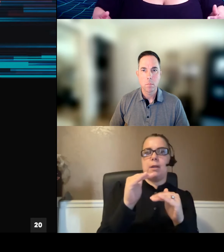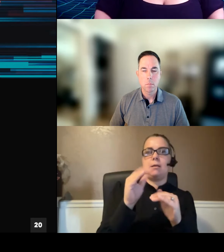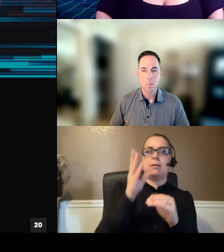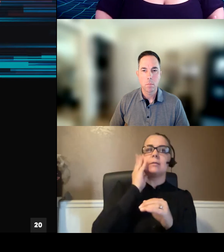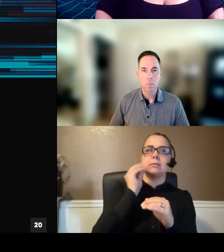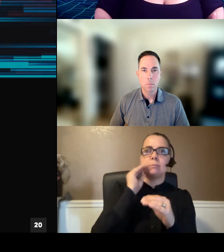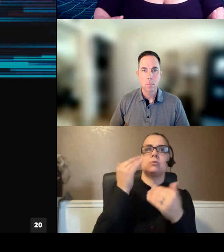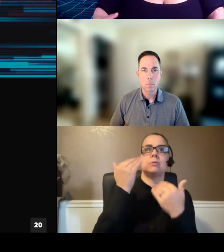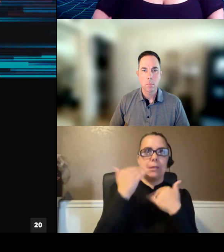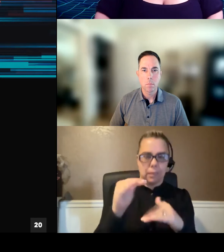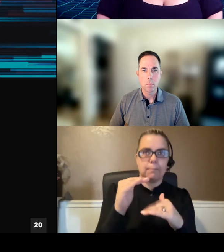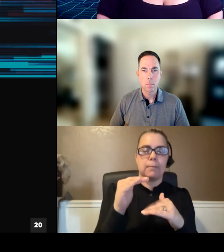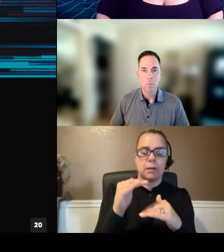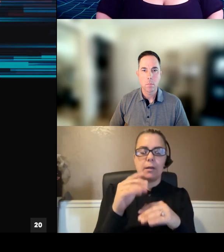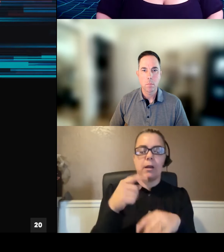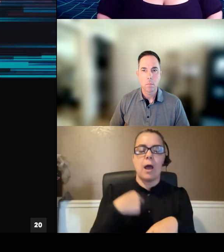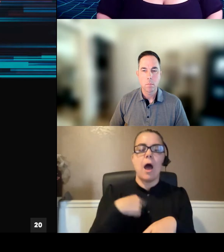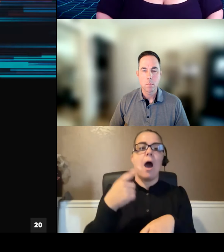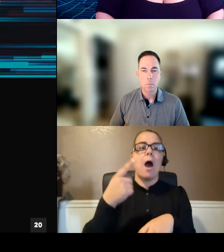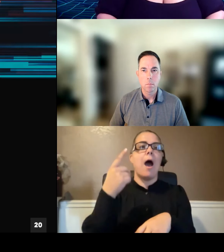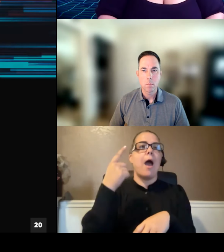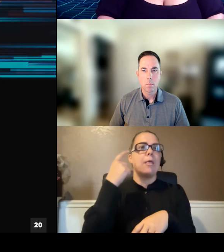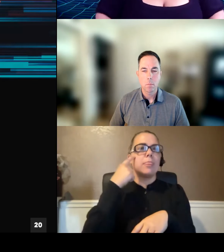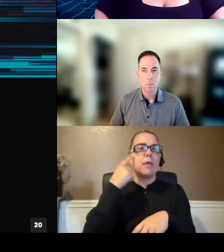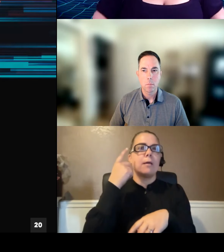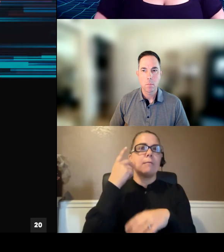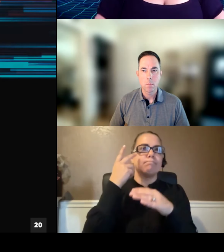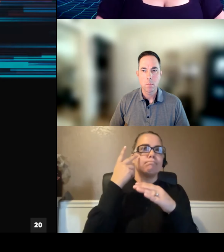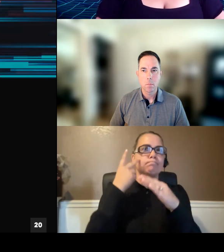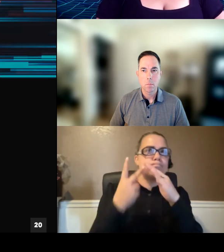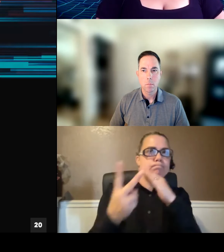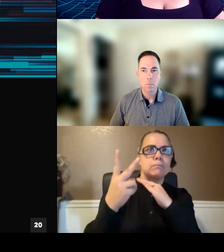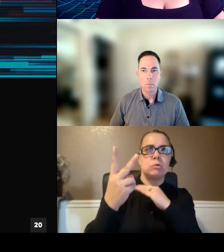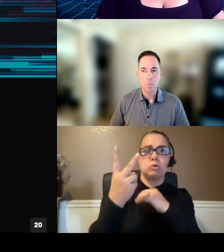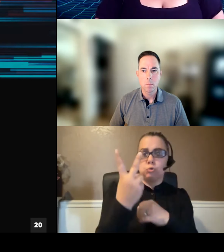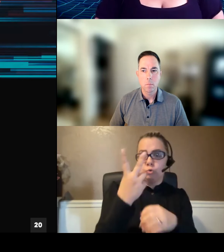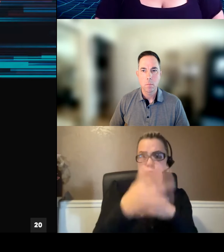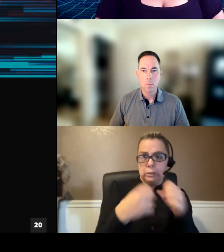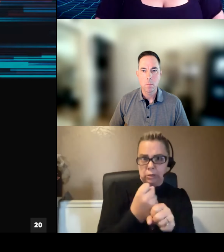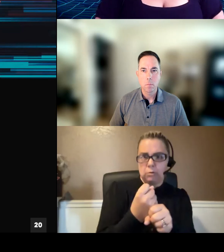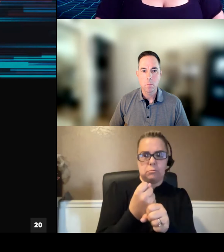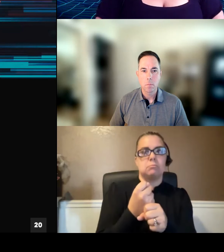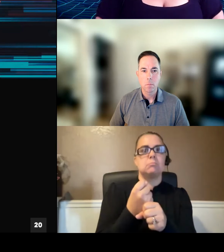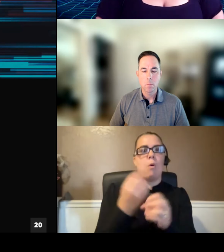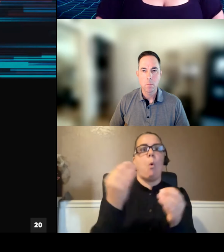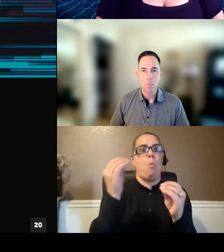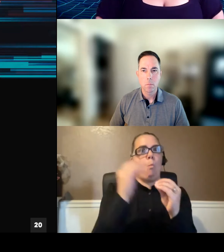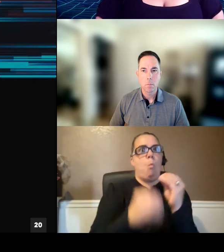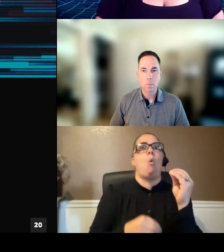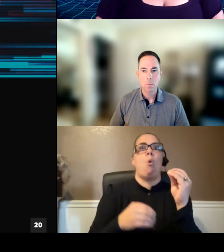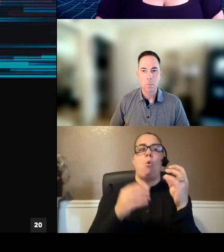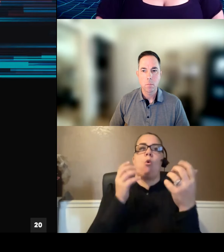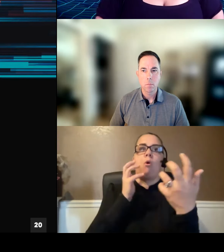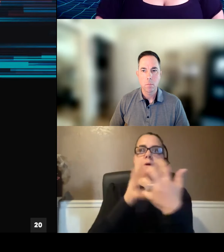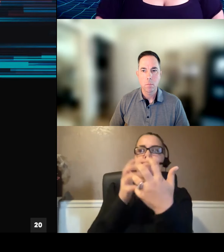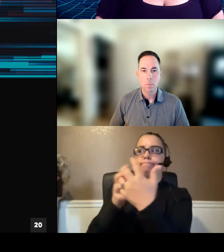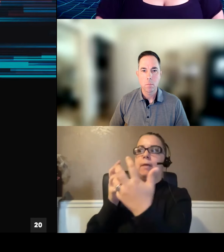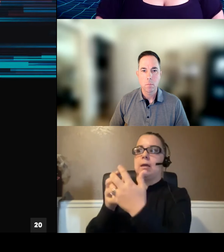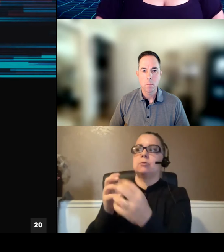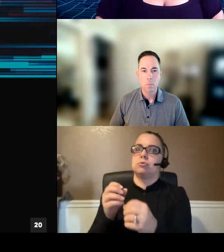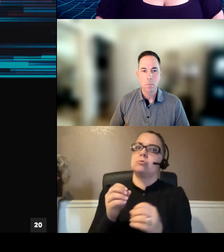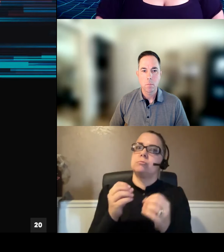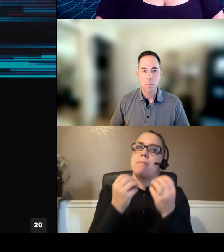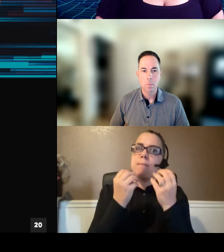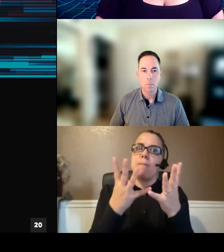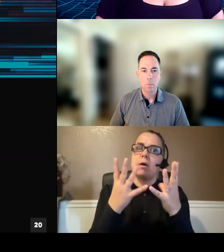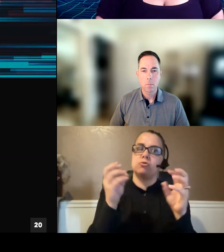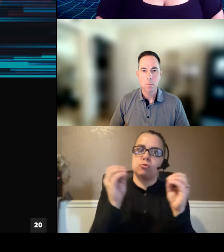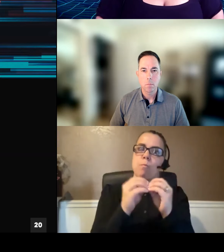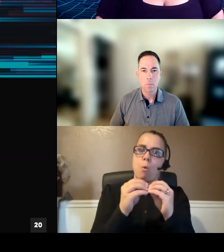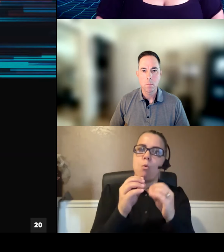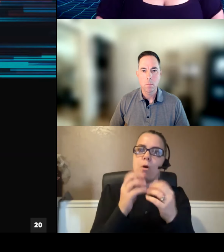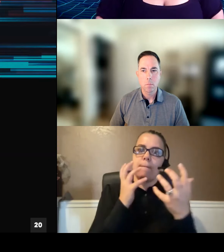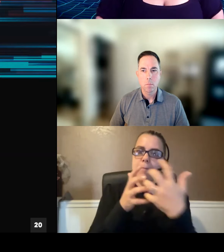whereas I do see in the next ten years, that will be on a much wider scale. To a base that